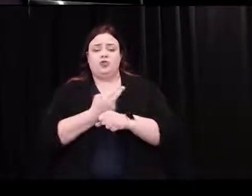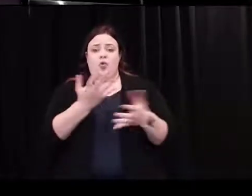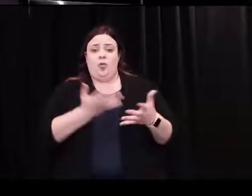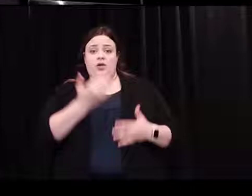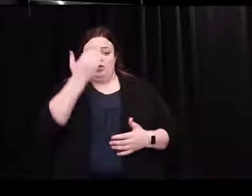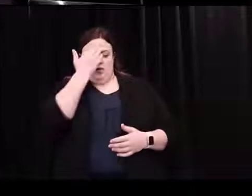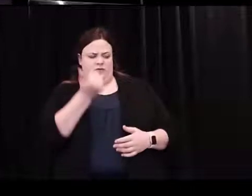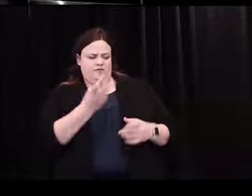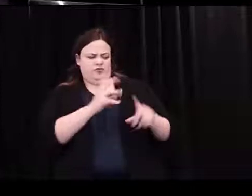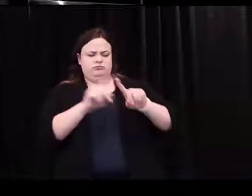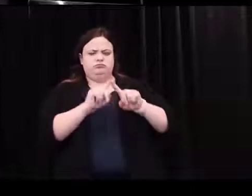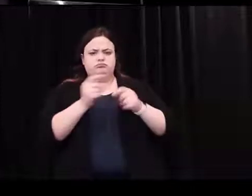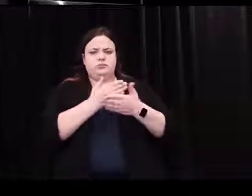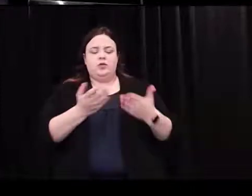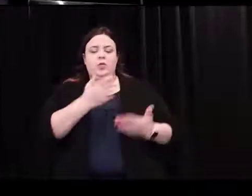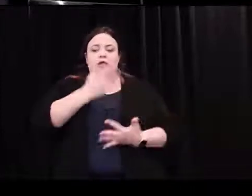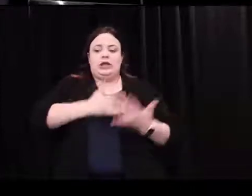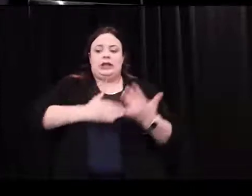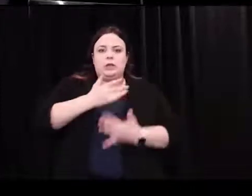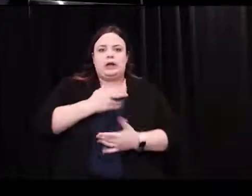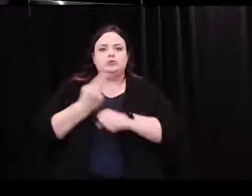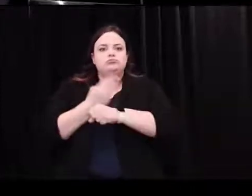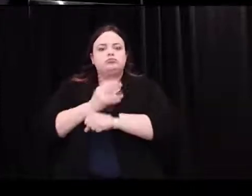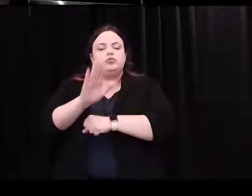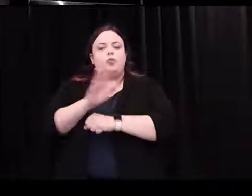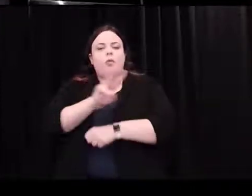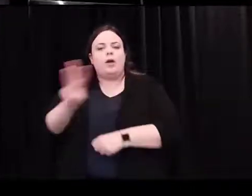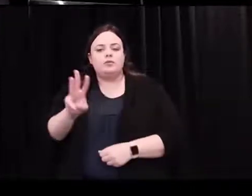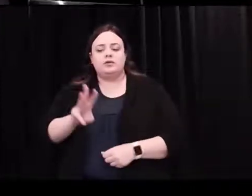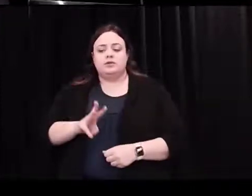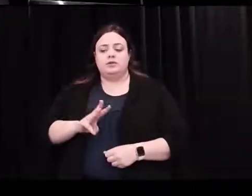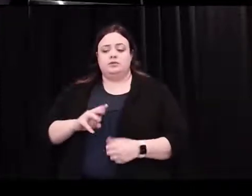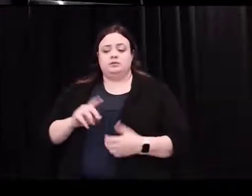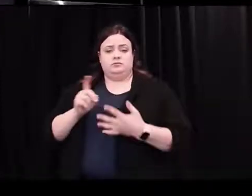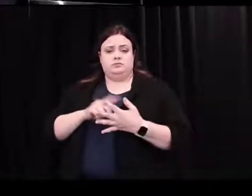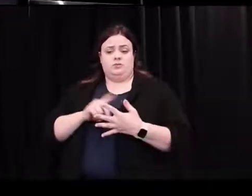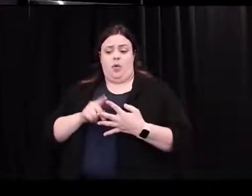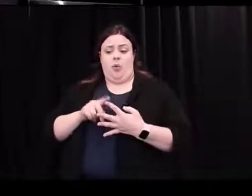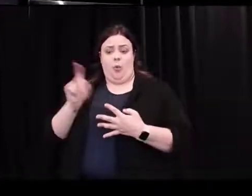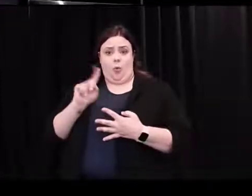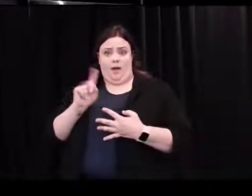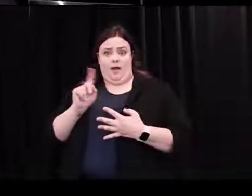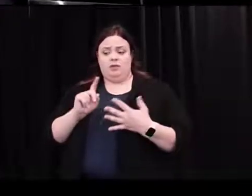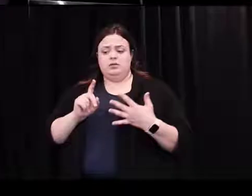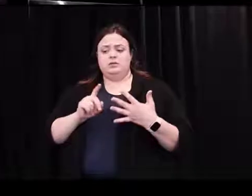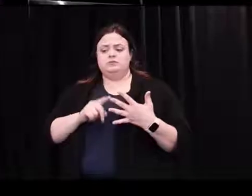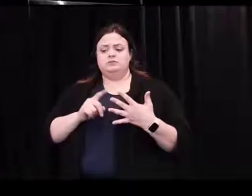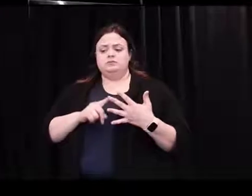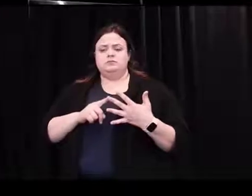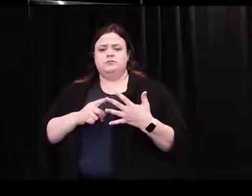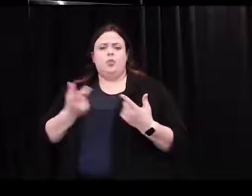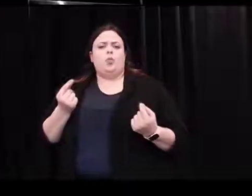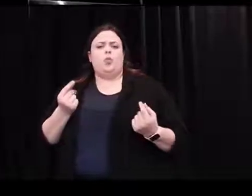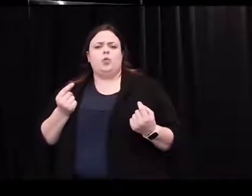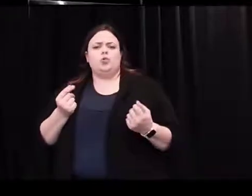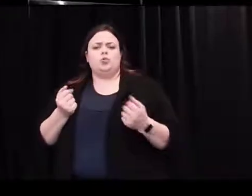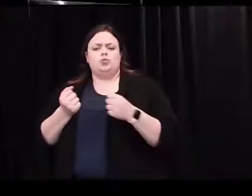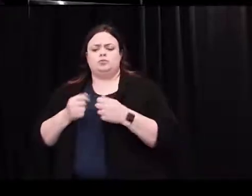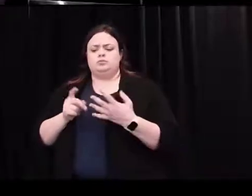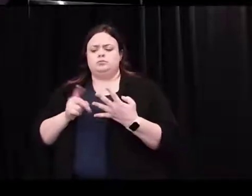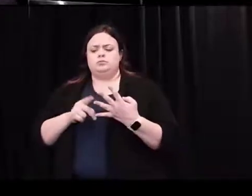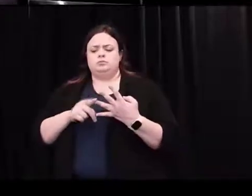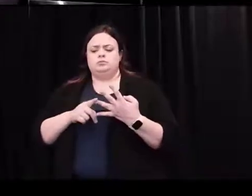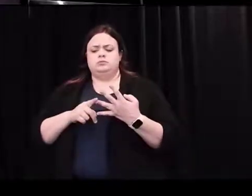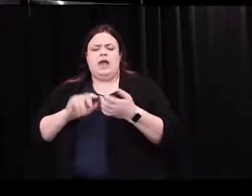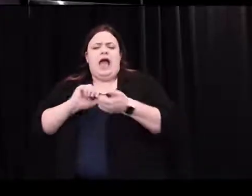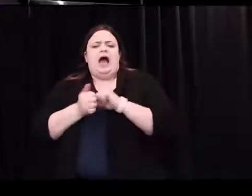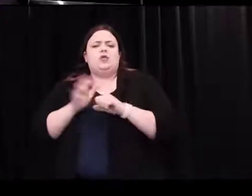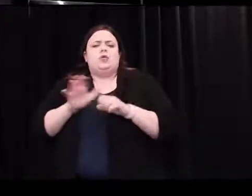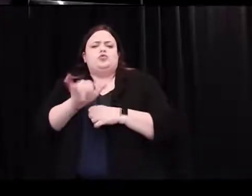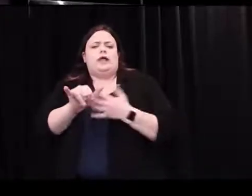when they're trying to interact with the website. Where am I? What can I do here? How do I do that?